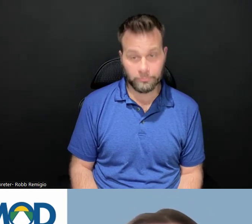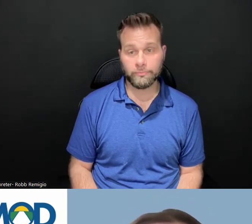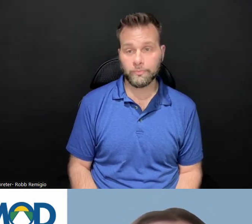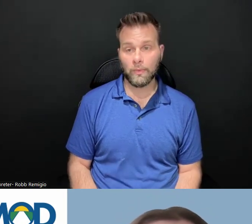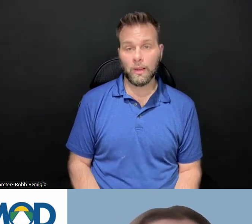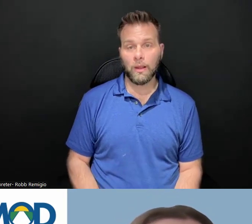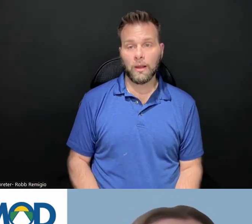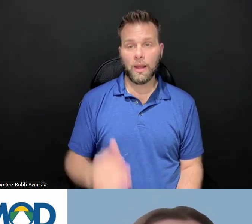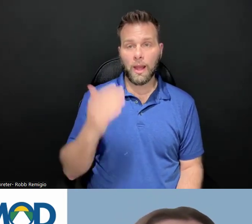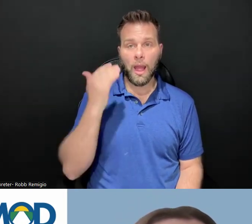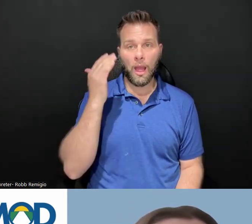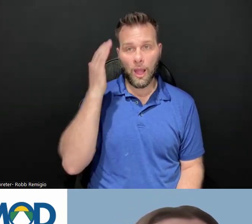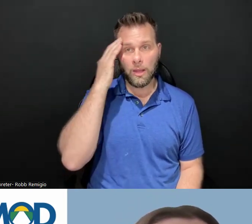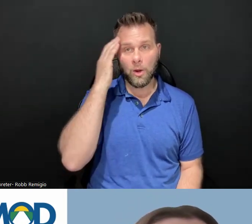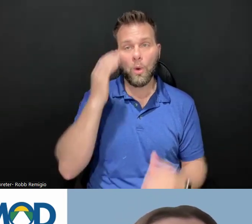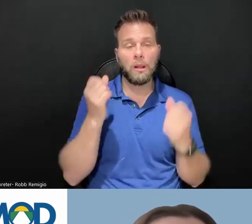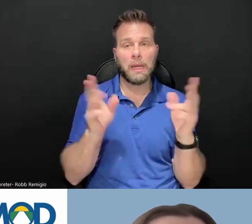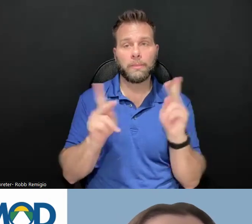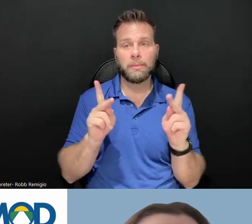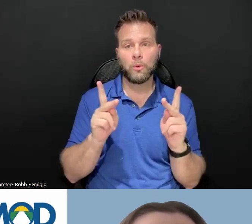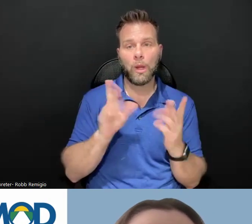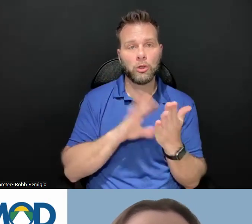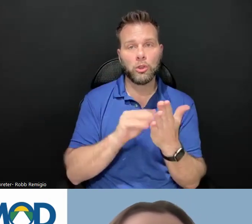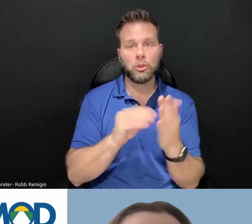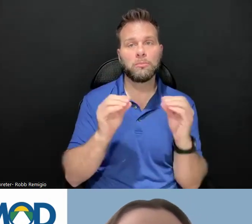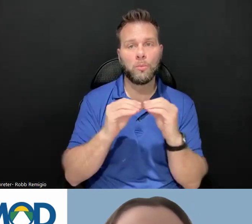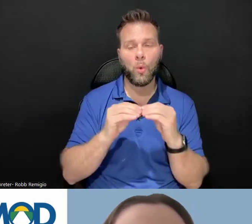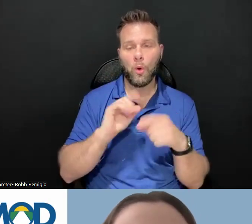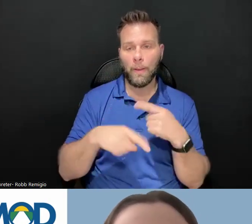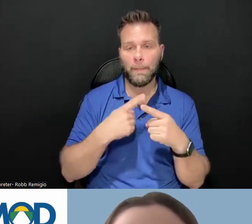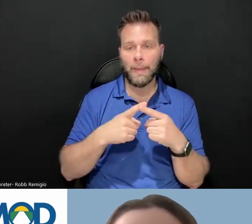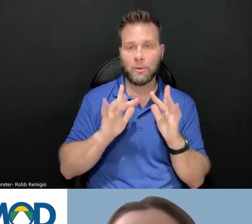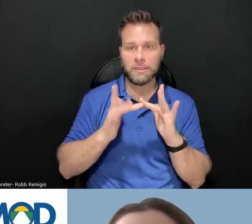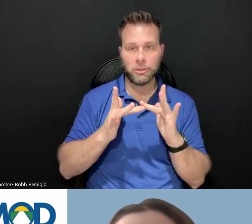I know folks also have a lot of learning more about digital